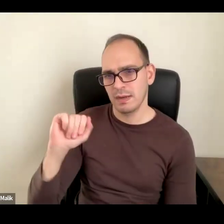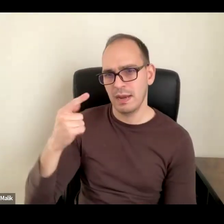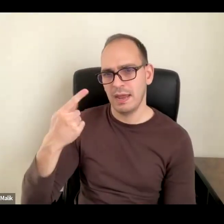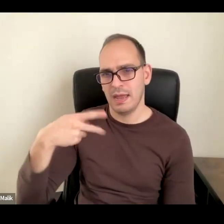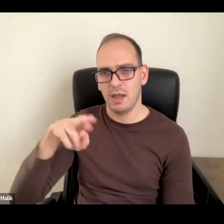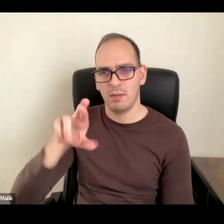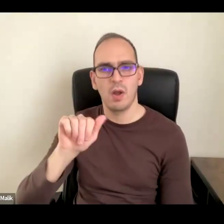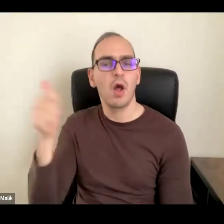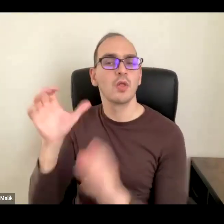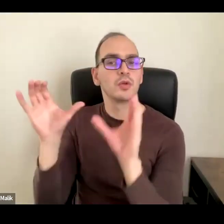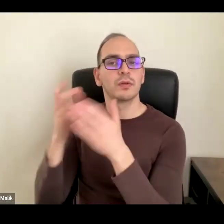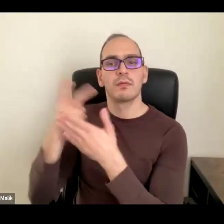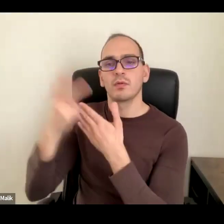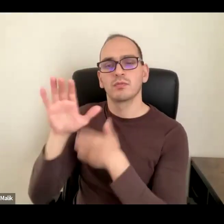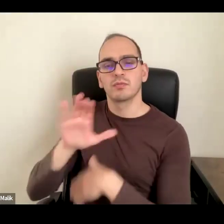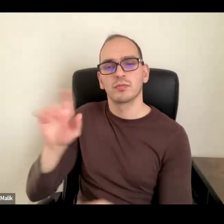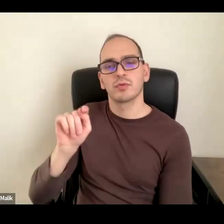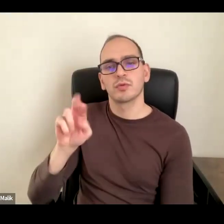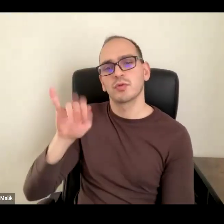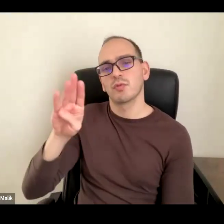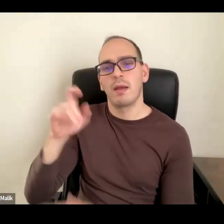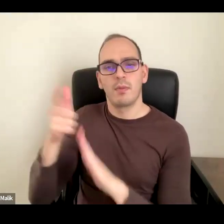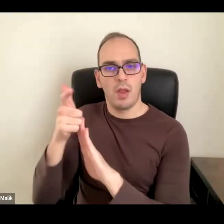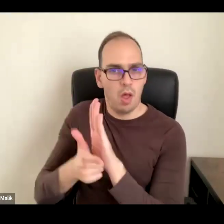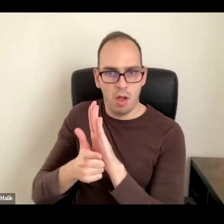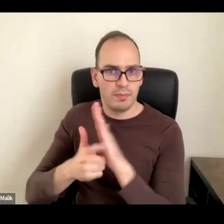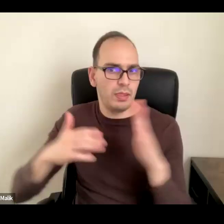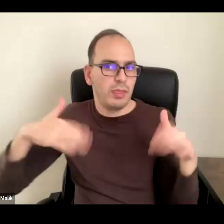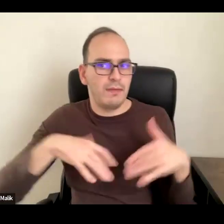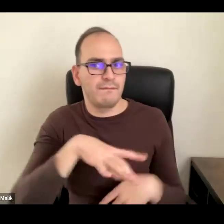certificate programs around tribal law, but I haven't found one that was NAGPRA specific.